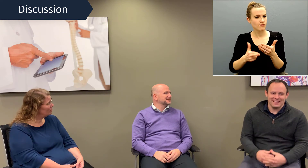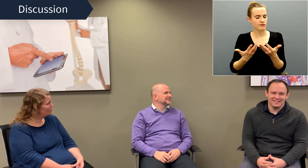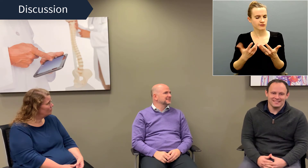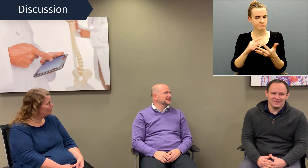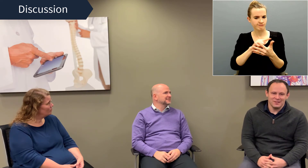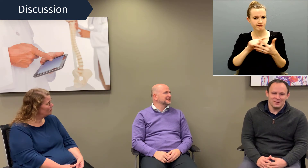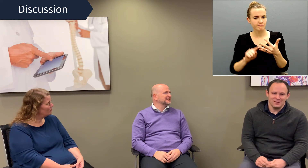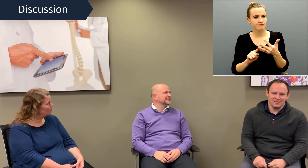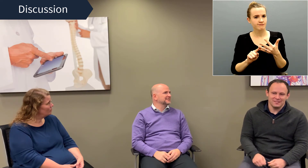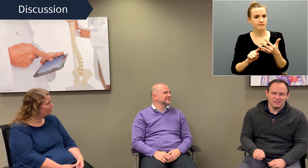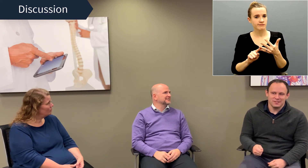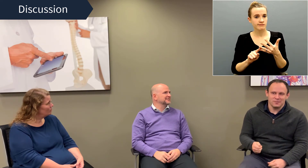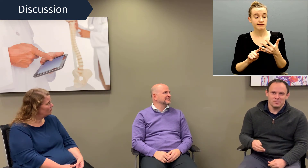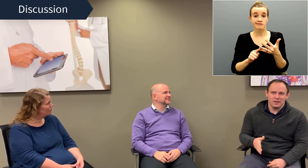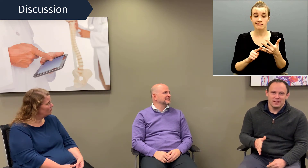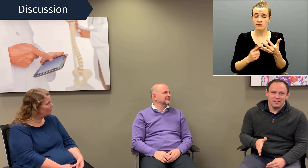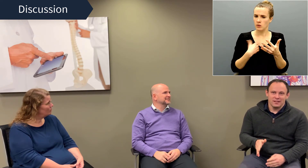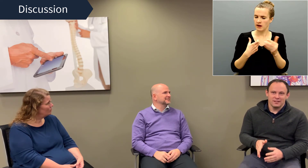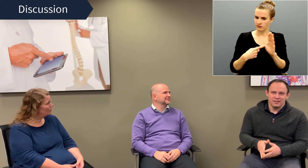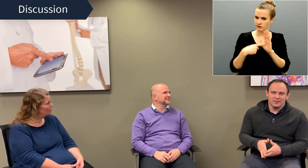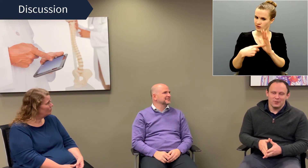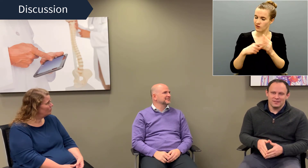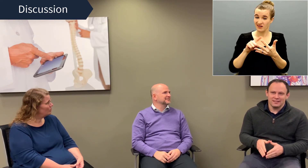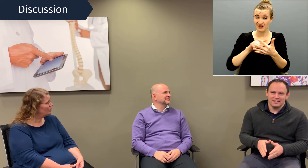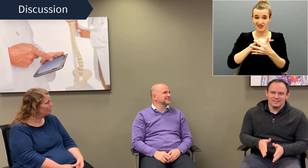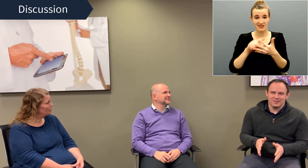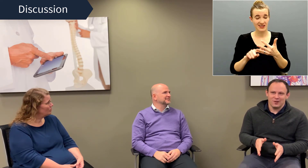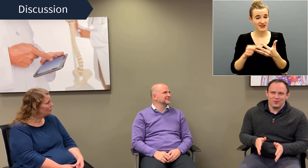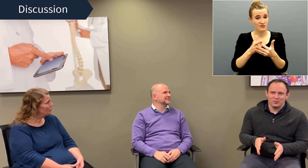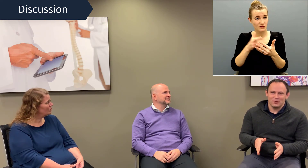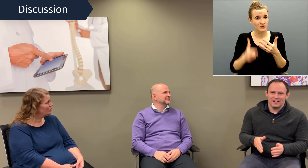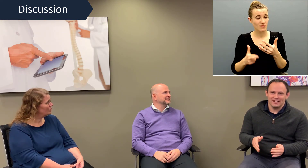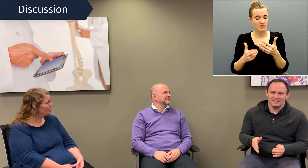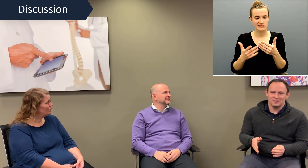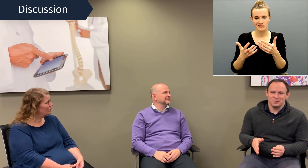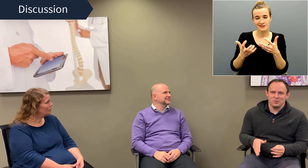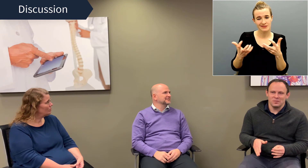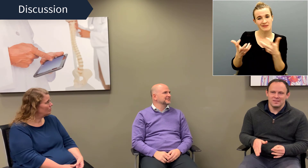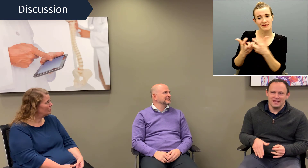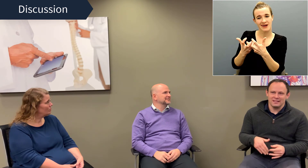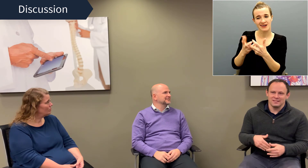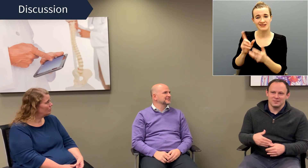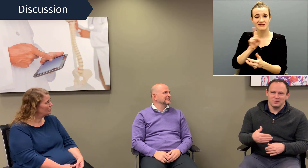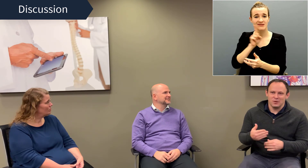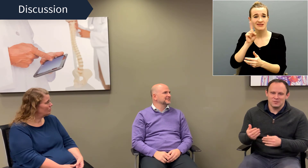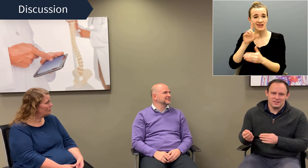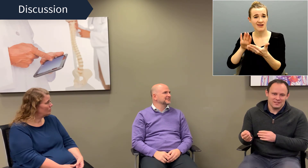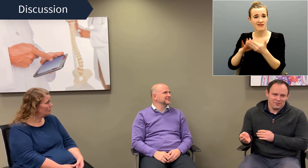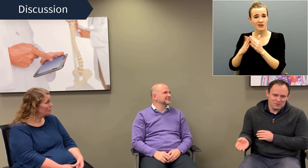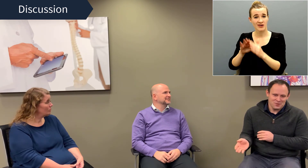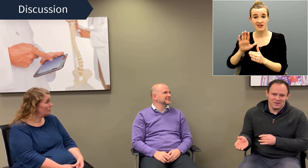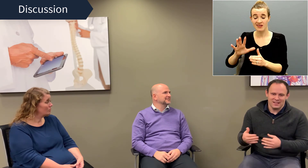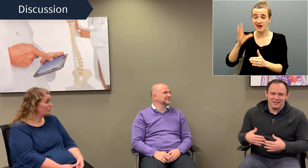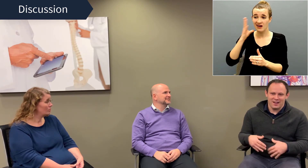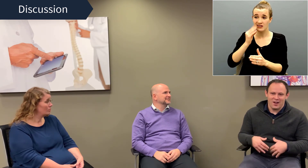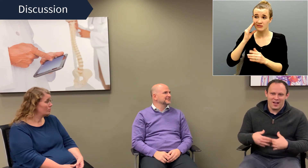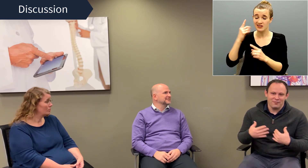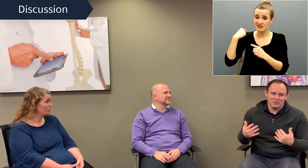and just note that these are findings that those in the Deaf community have